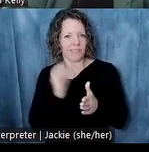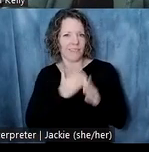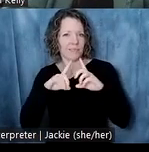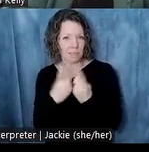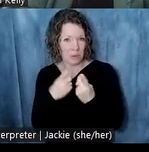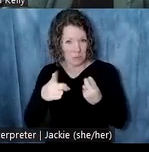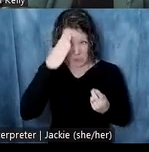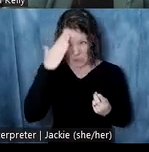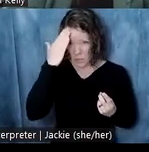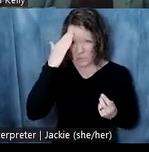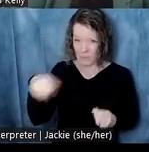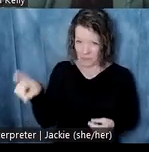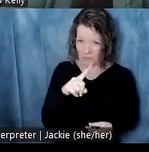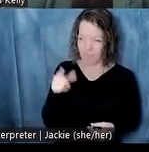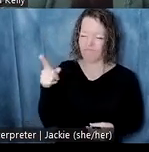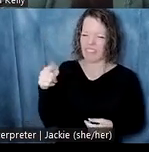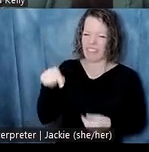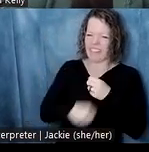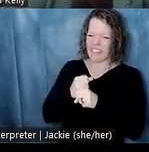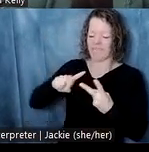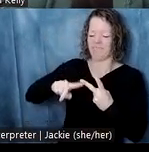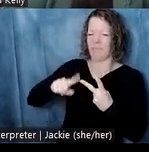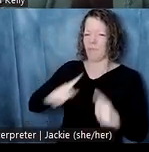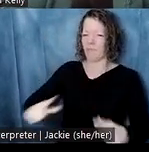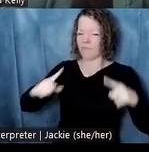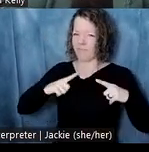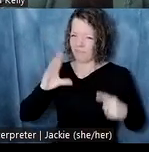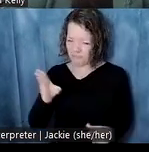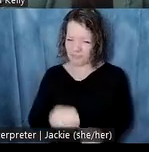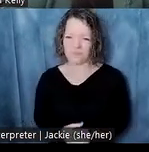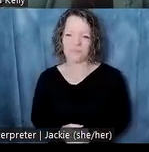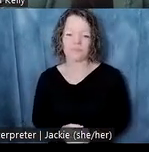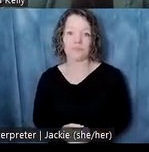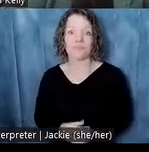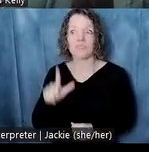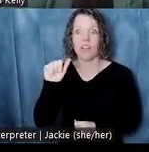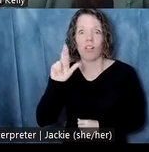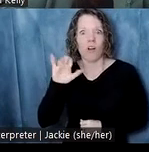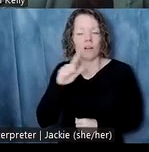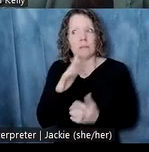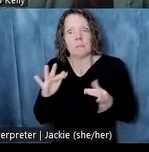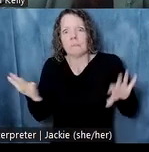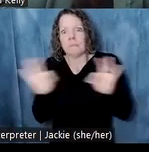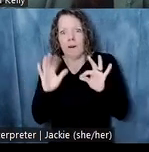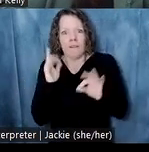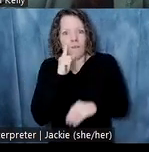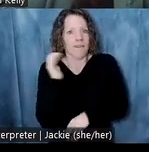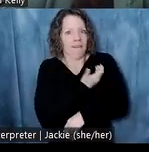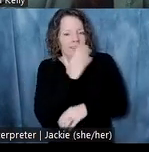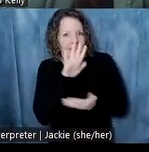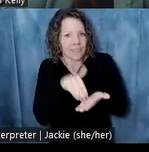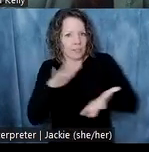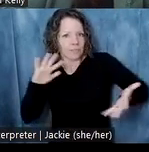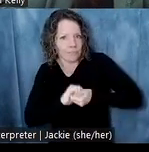will be retiring later this year. Laurie has been integral to our Center's collaboration with DMH